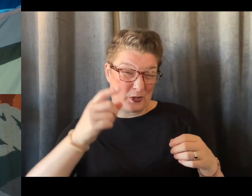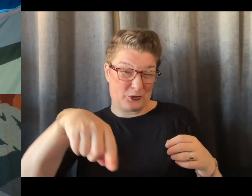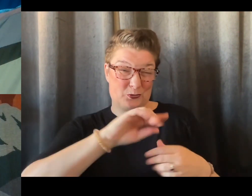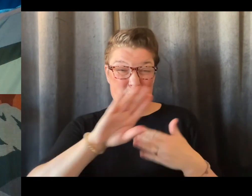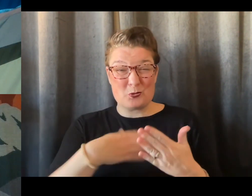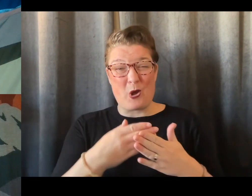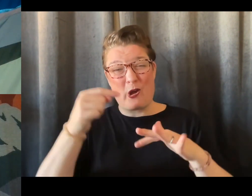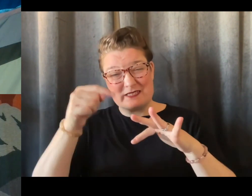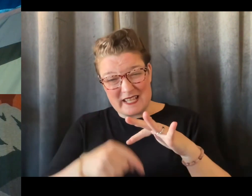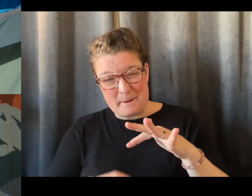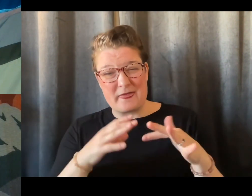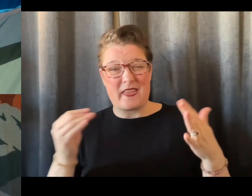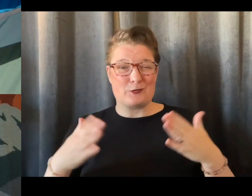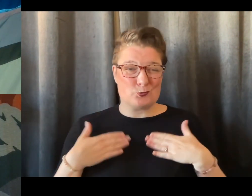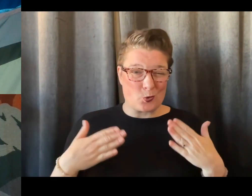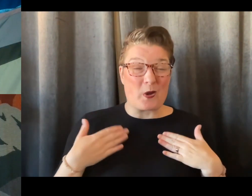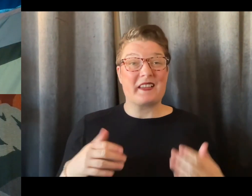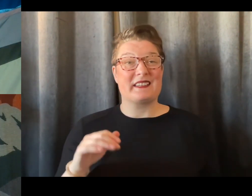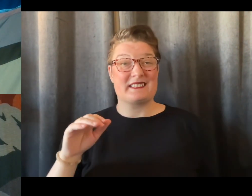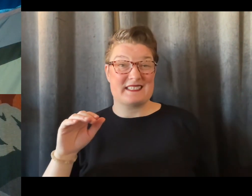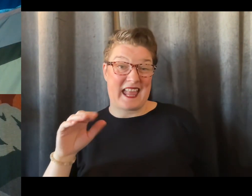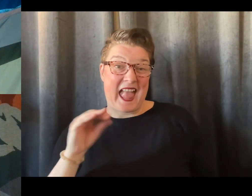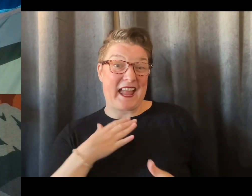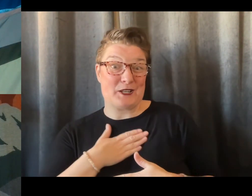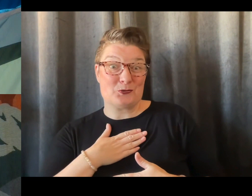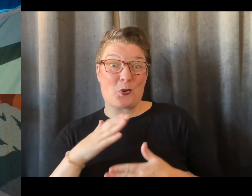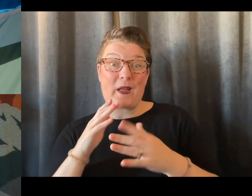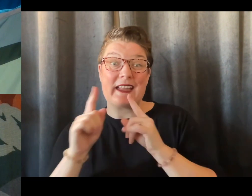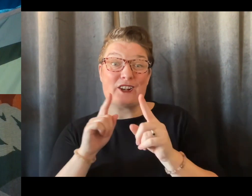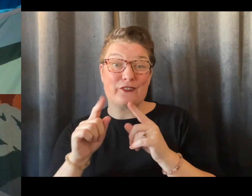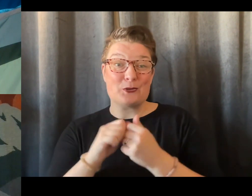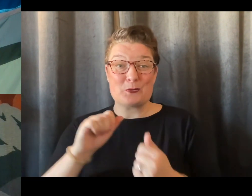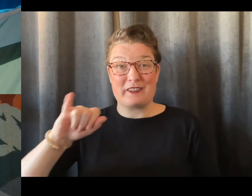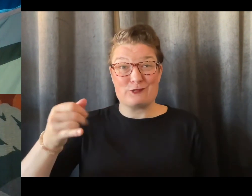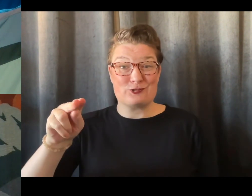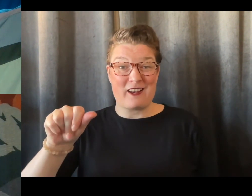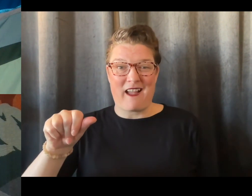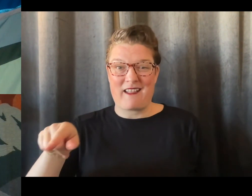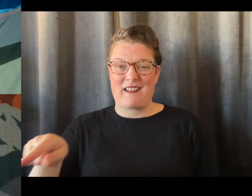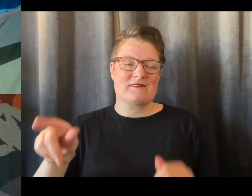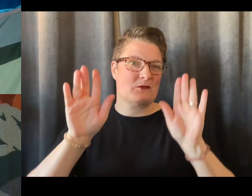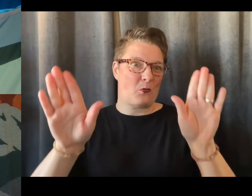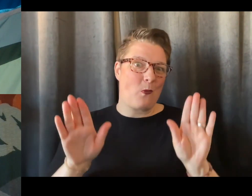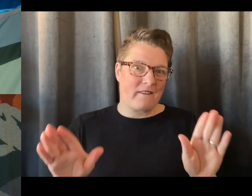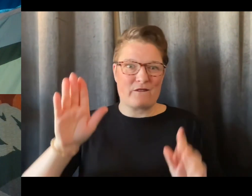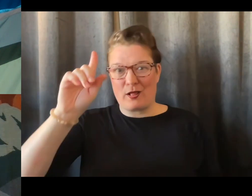Nomy: And enjoy the interview with Jna, who is such a wonderful, brilliant person. It was so fun to talk to her.